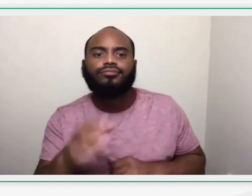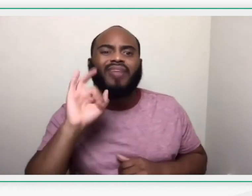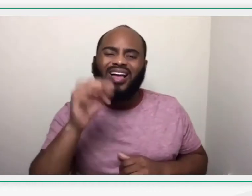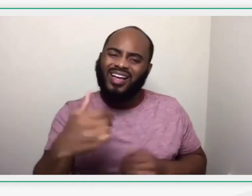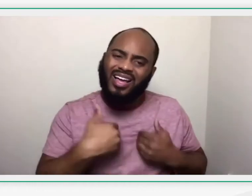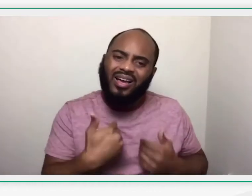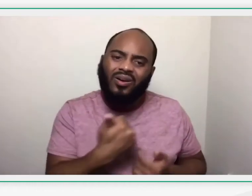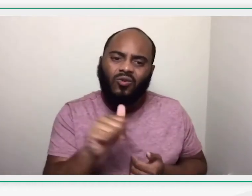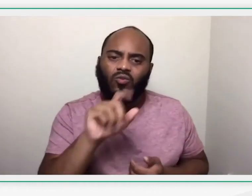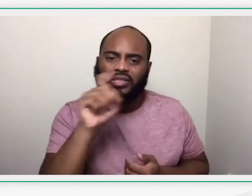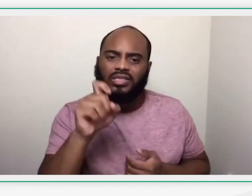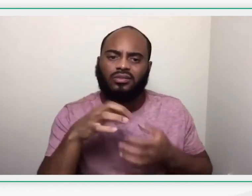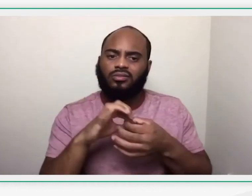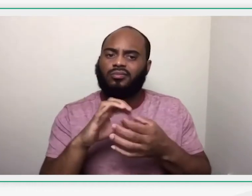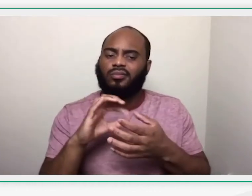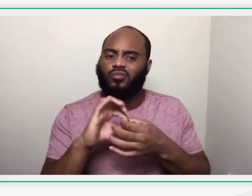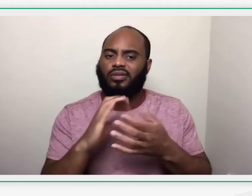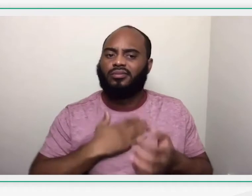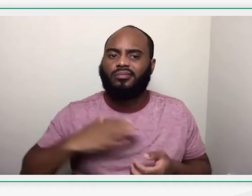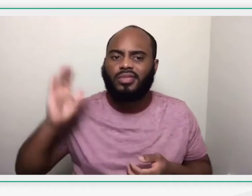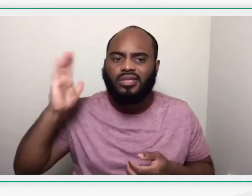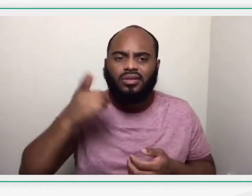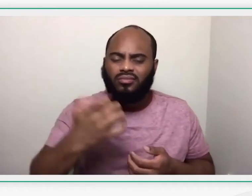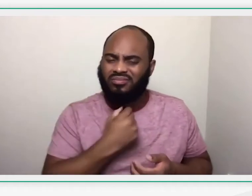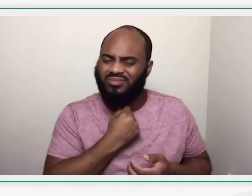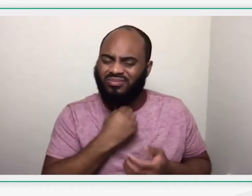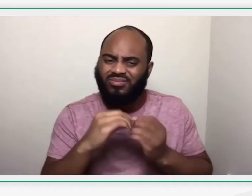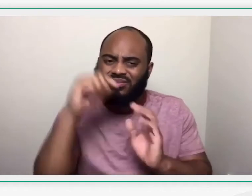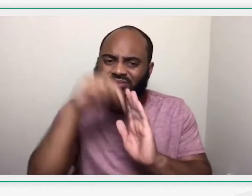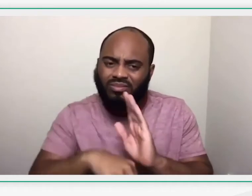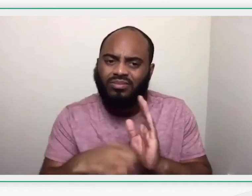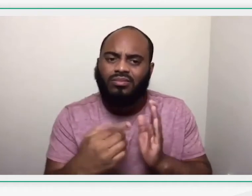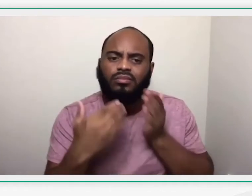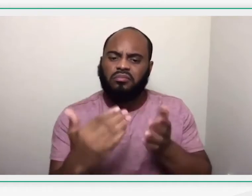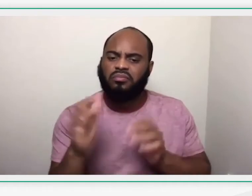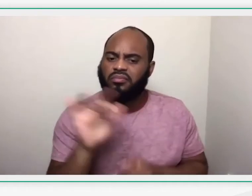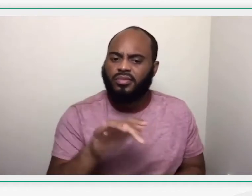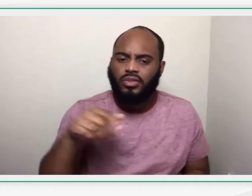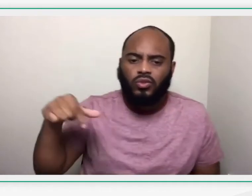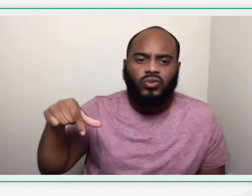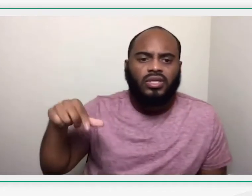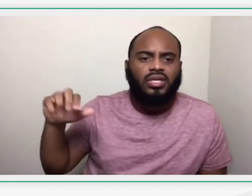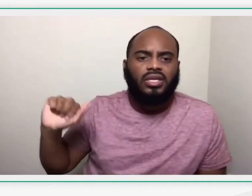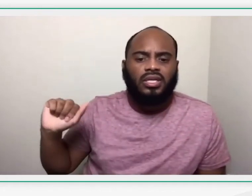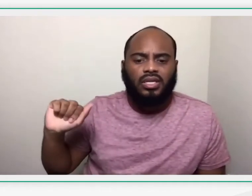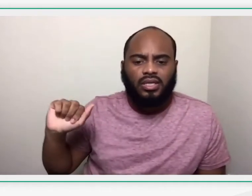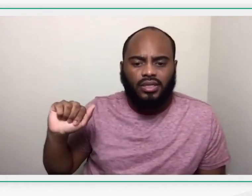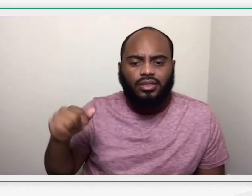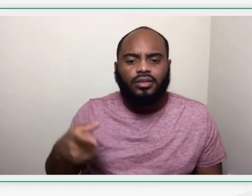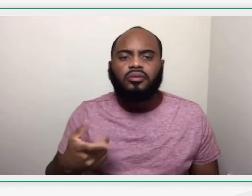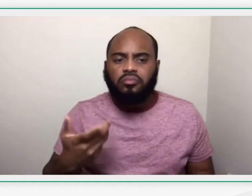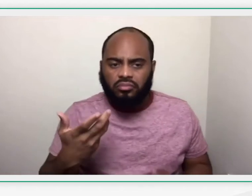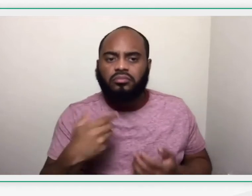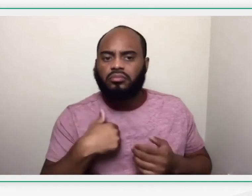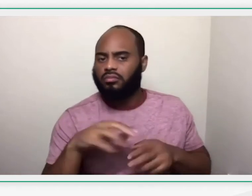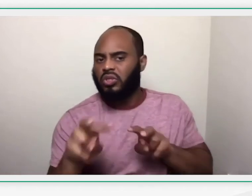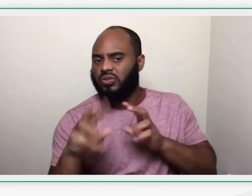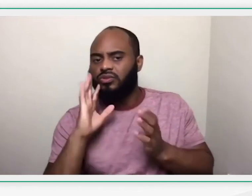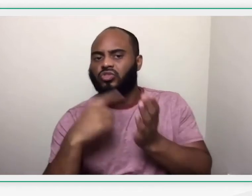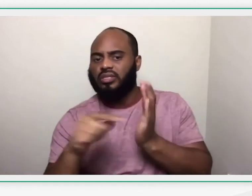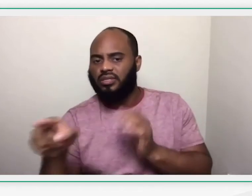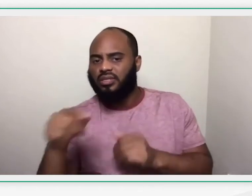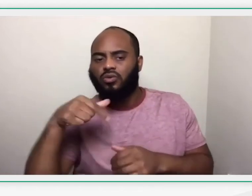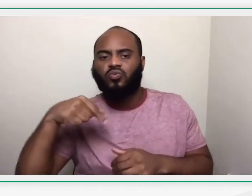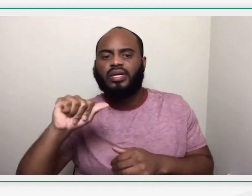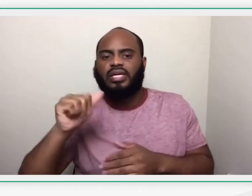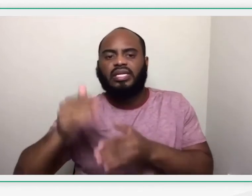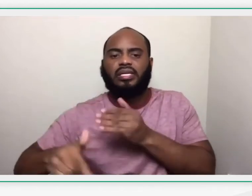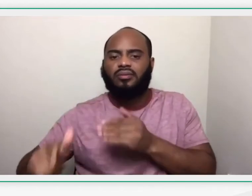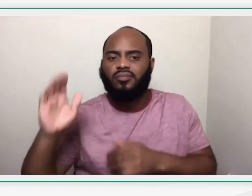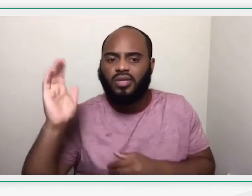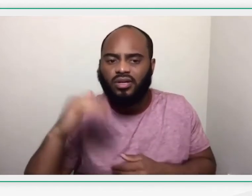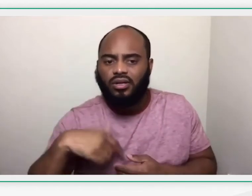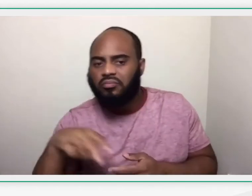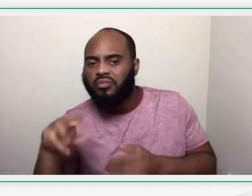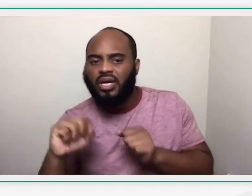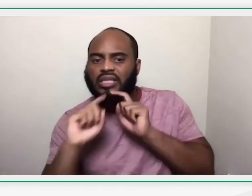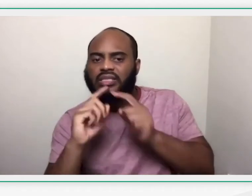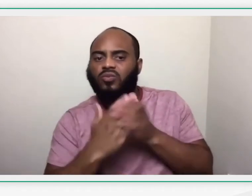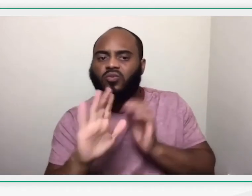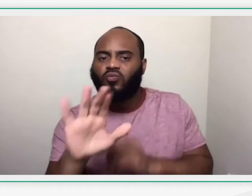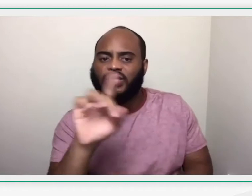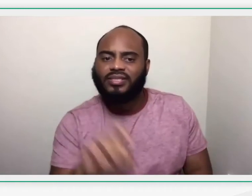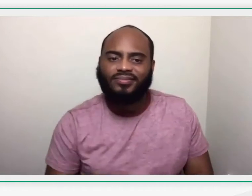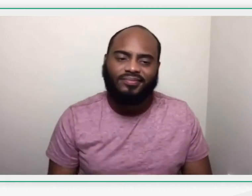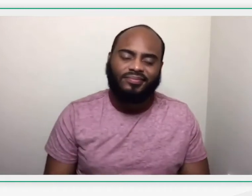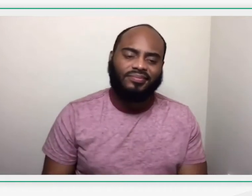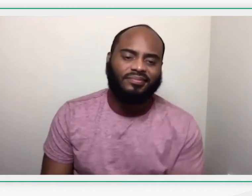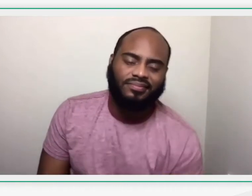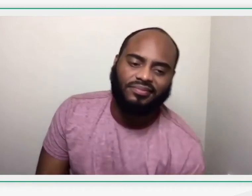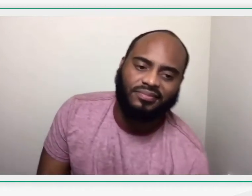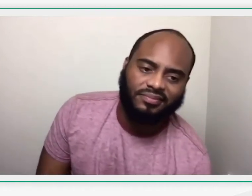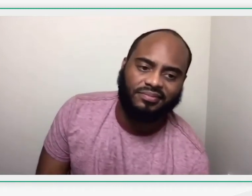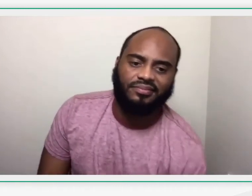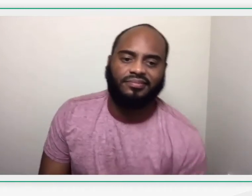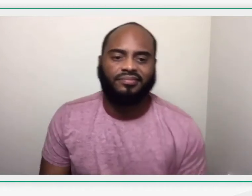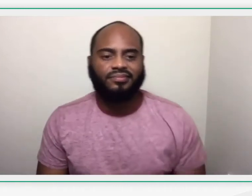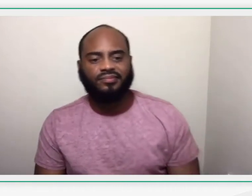And also, let me reiterate, folks, if you have any questions, or would like any further details, go ahead and click on the Q & A button. I'll be keeping an eye on that so that I can respond to your questions towards the end of our webinar.